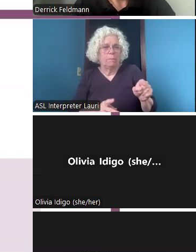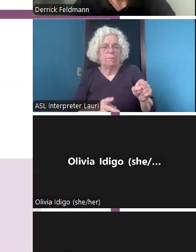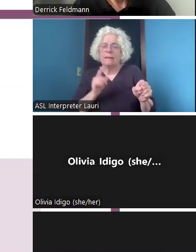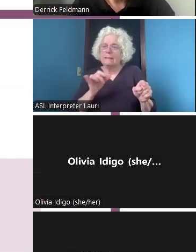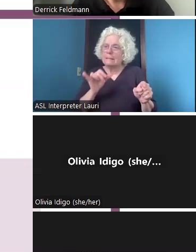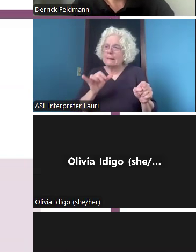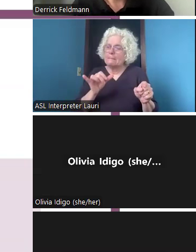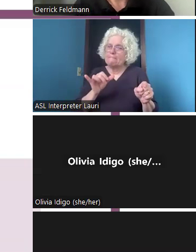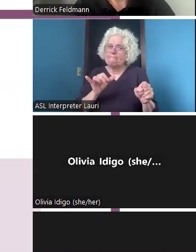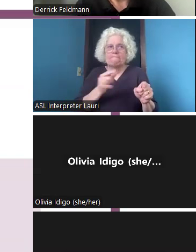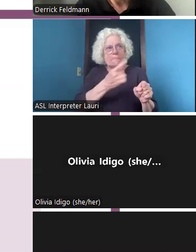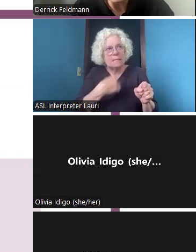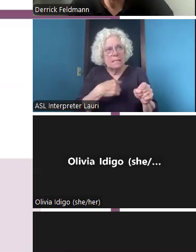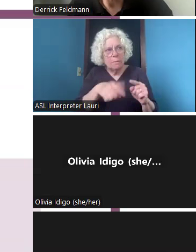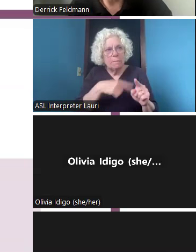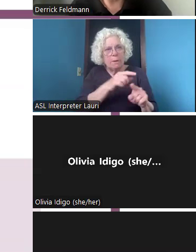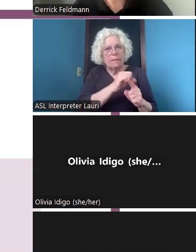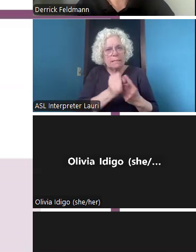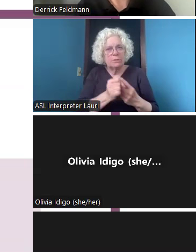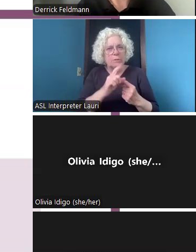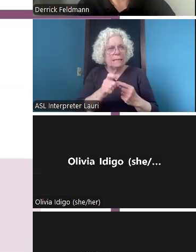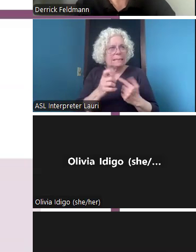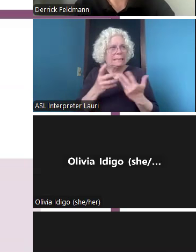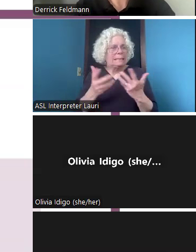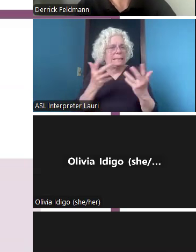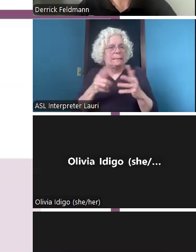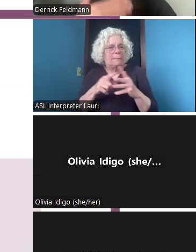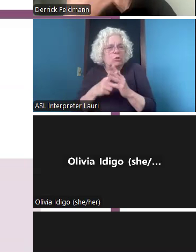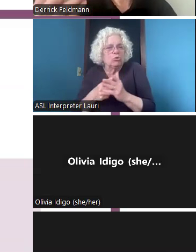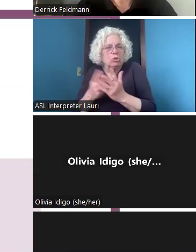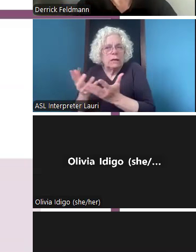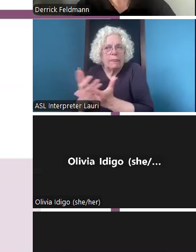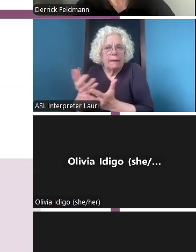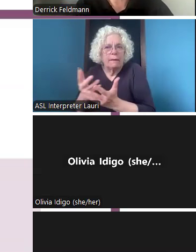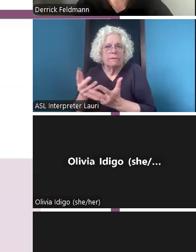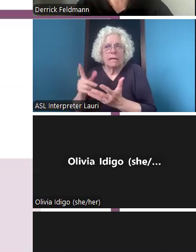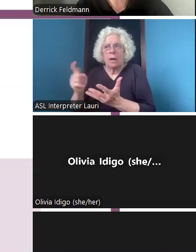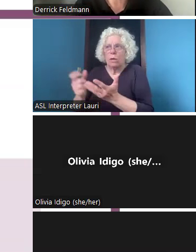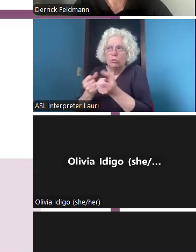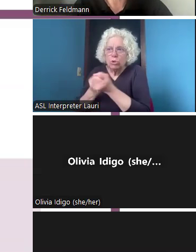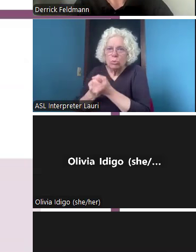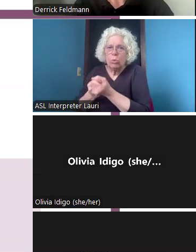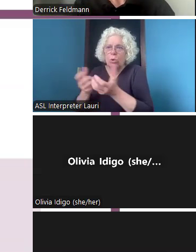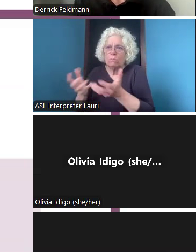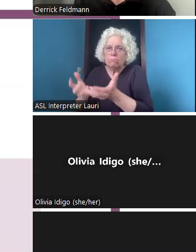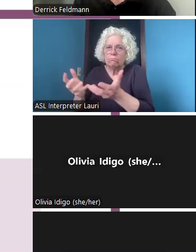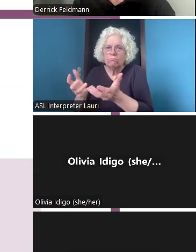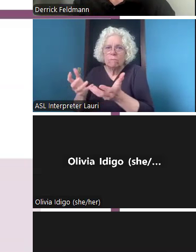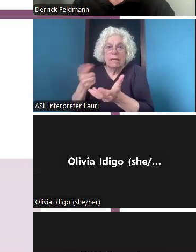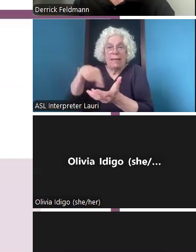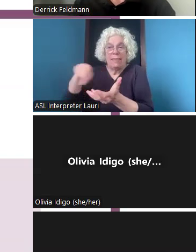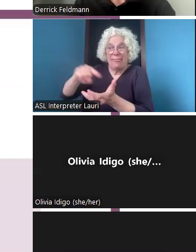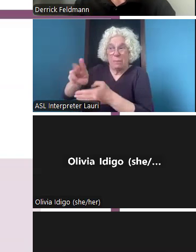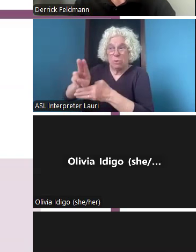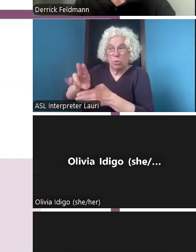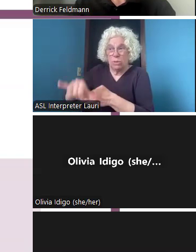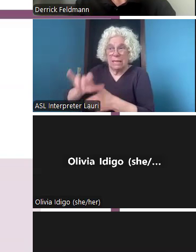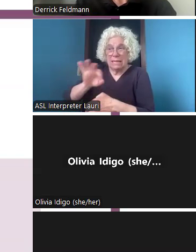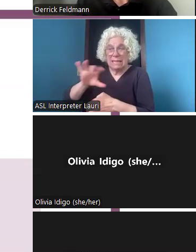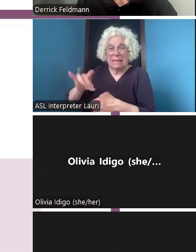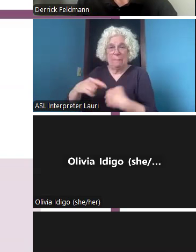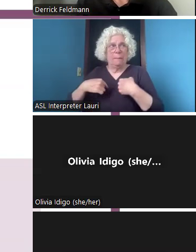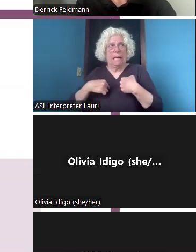I need conversation starters. I need things to, I want to support. I want to help and encourage usage, but I don't necessarily know what happens.